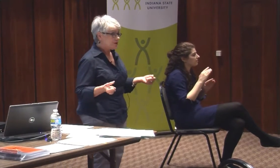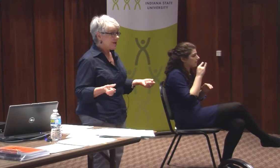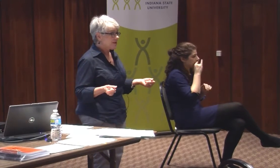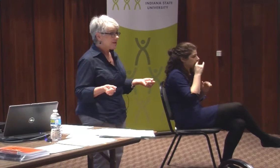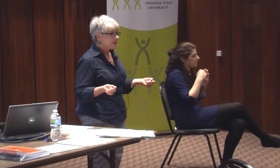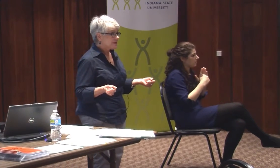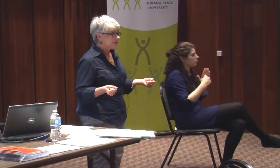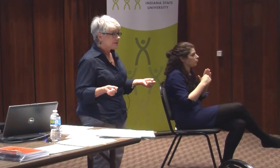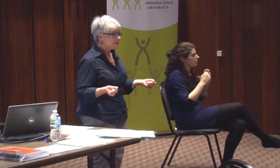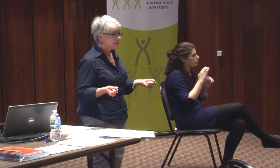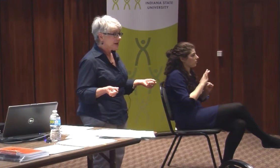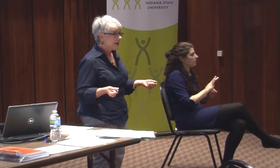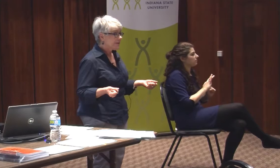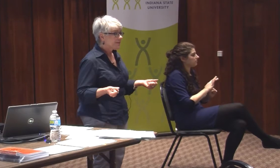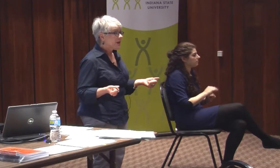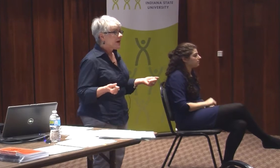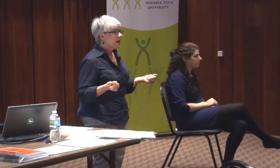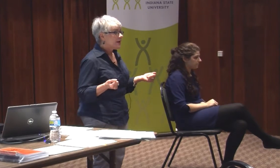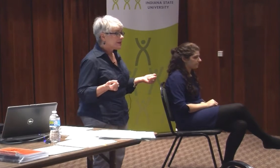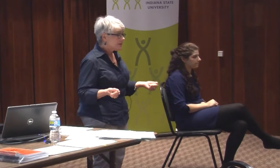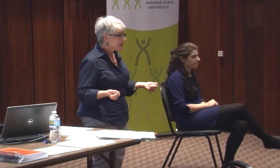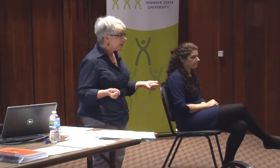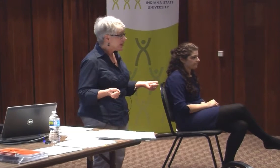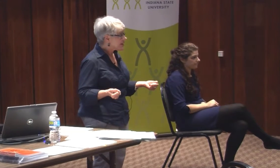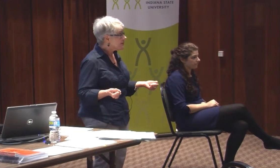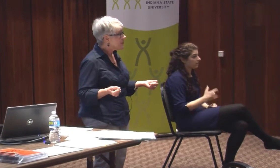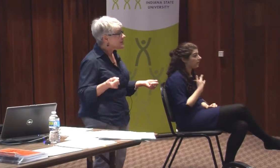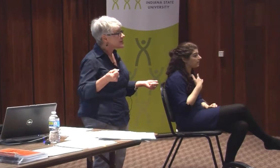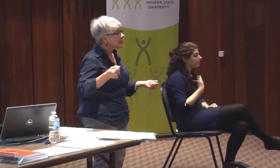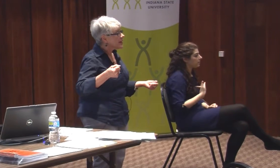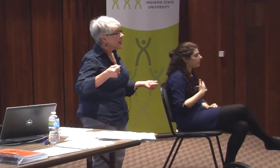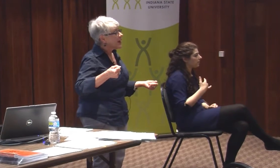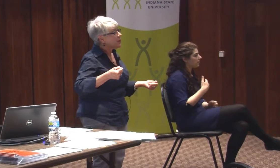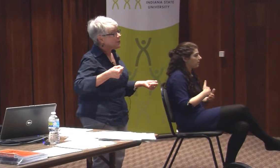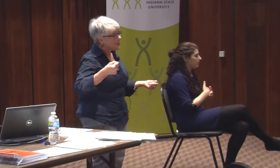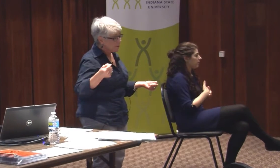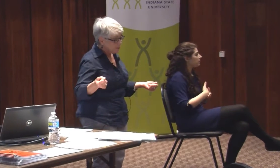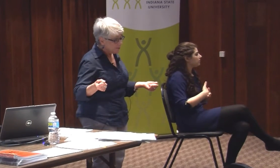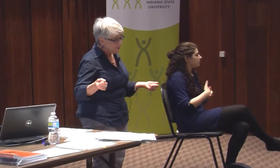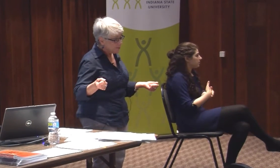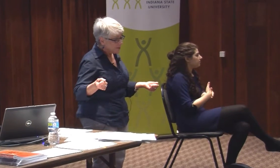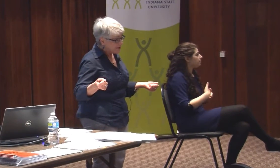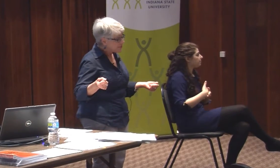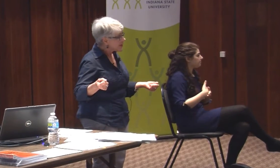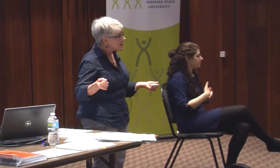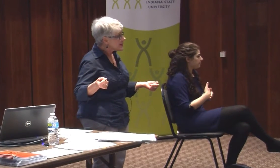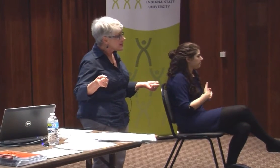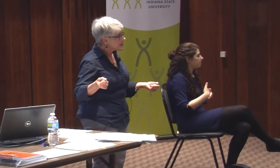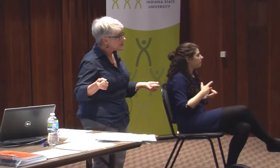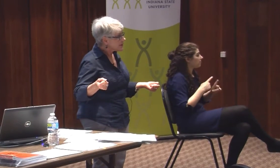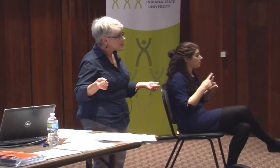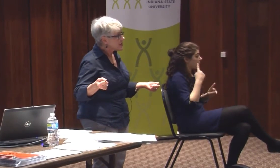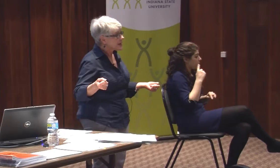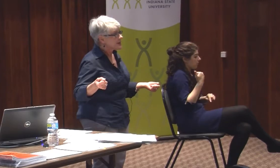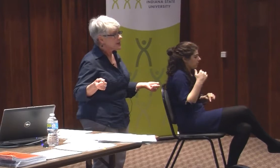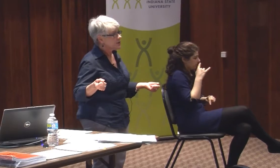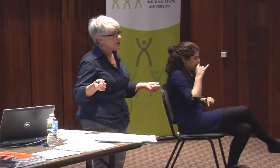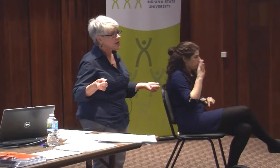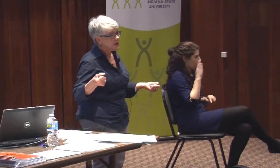stress. Okay, typically as infants, but for these kids, it's going to continue longer